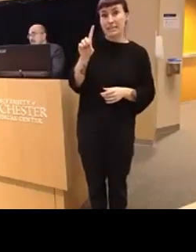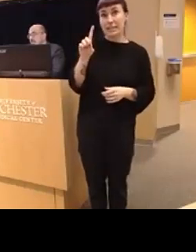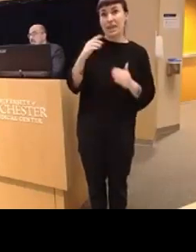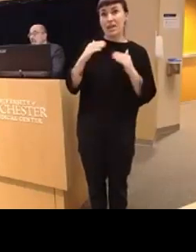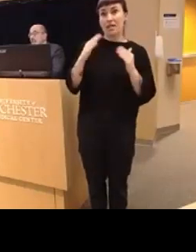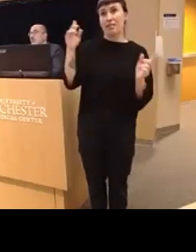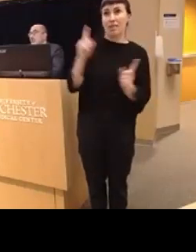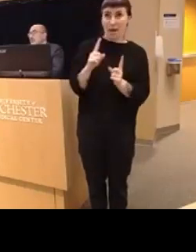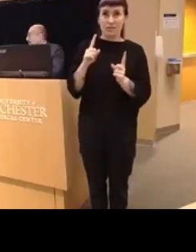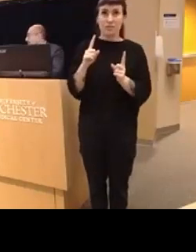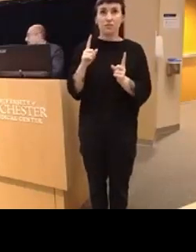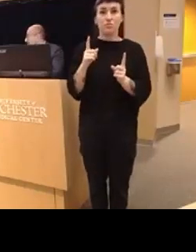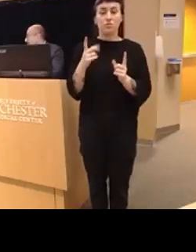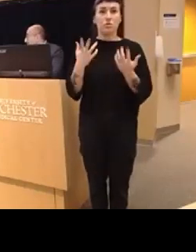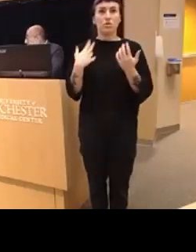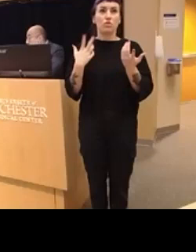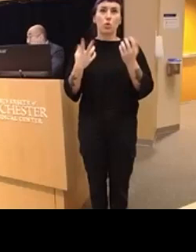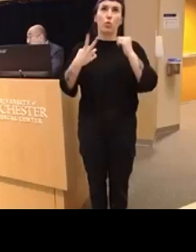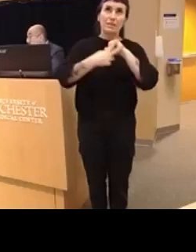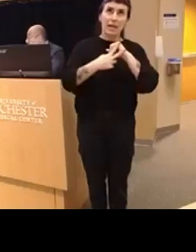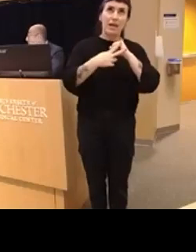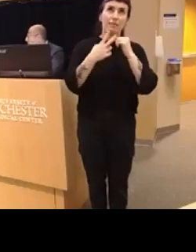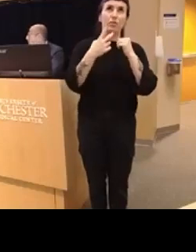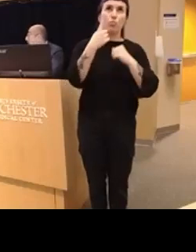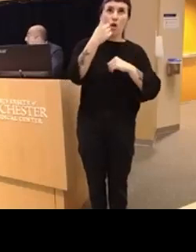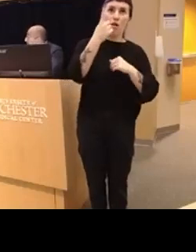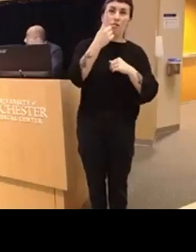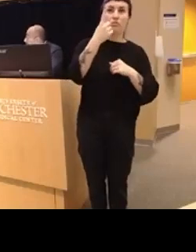so it's not we're saving half an ed visit now there's nothing else been published on that you